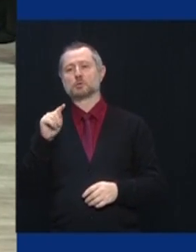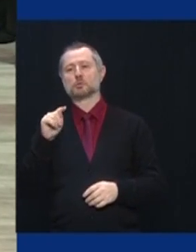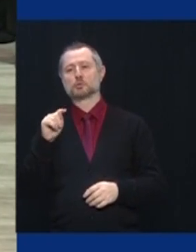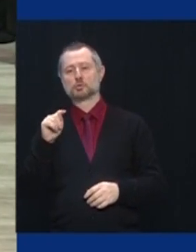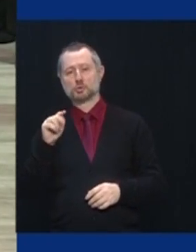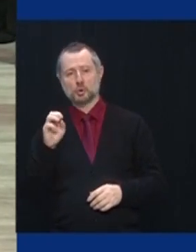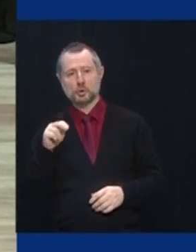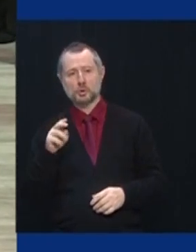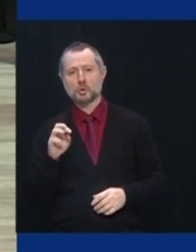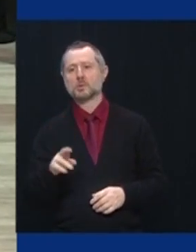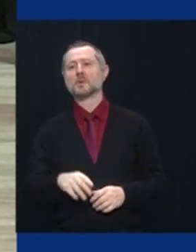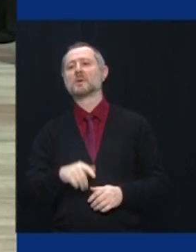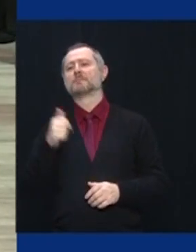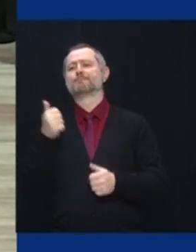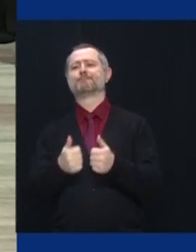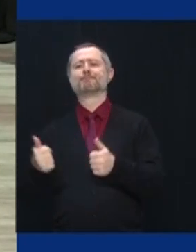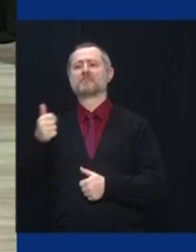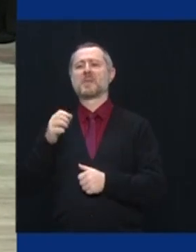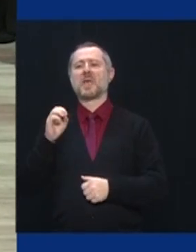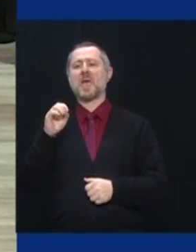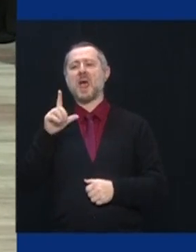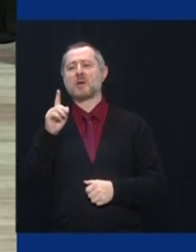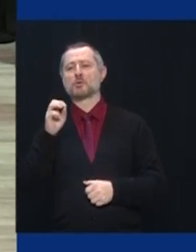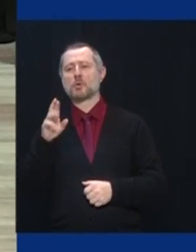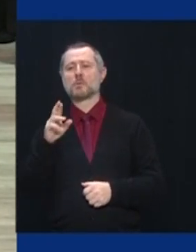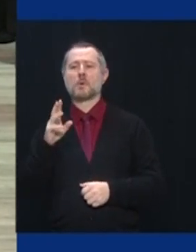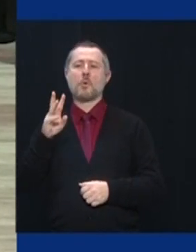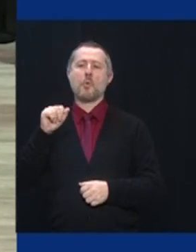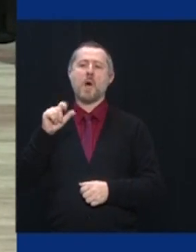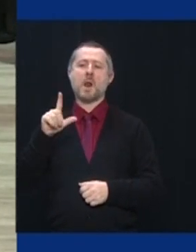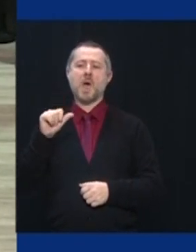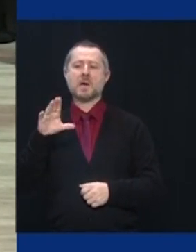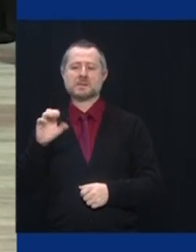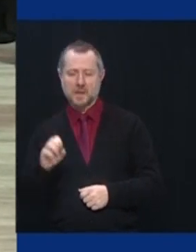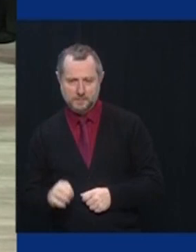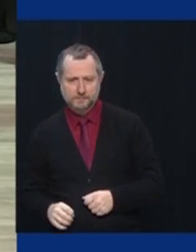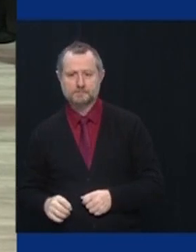MISSIONARY PASTOR CHURCH.